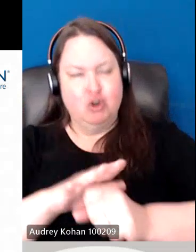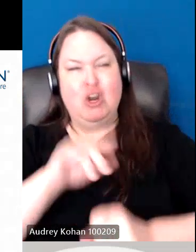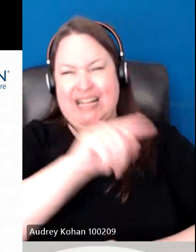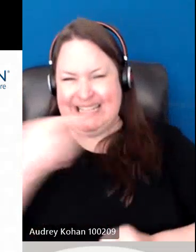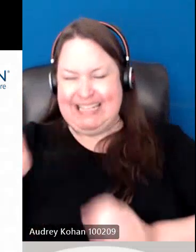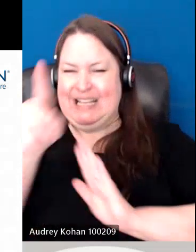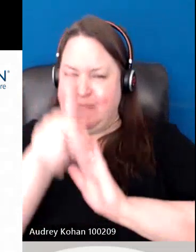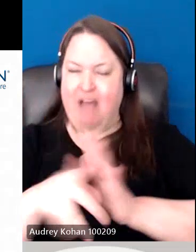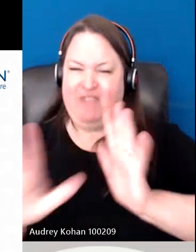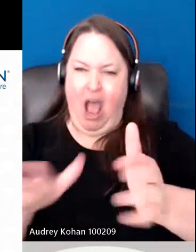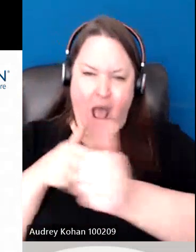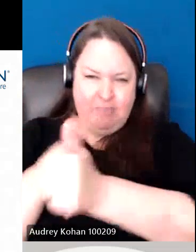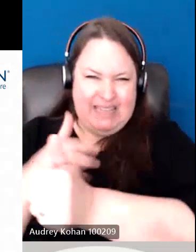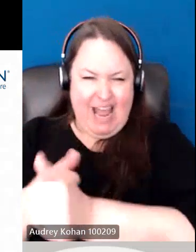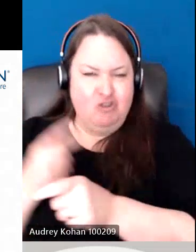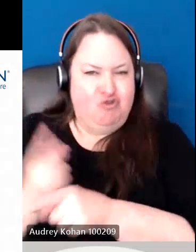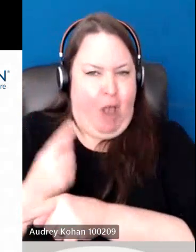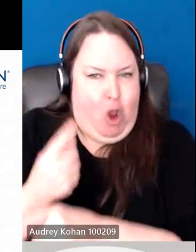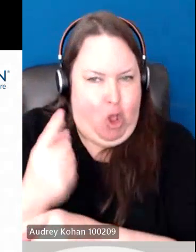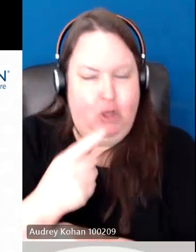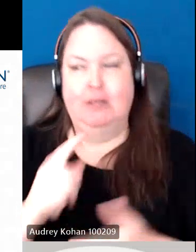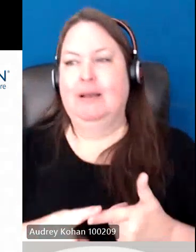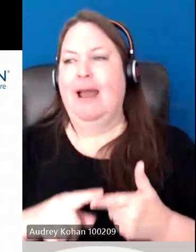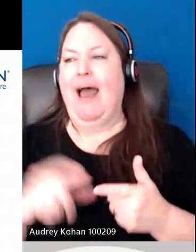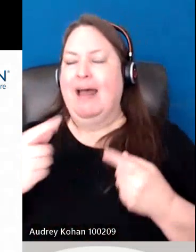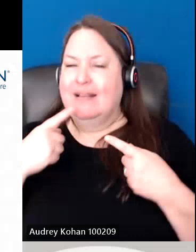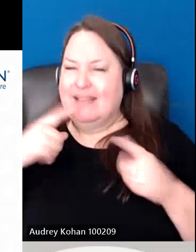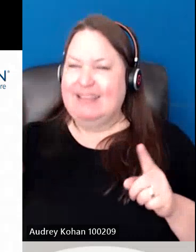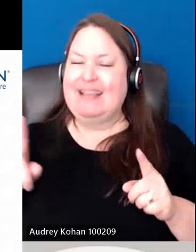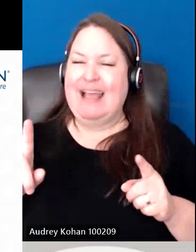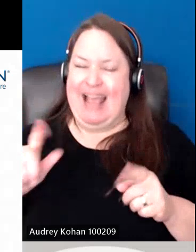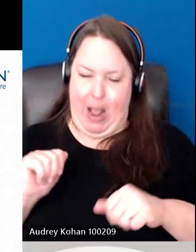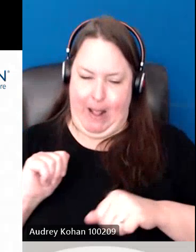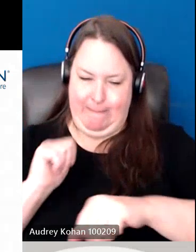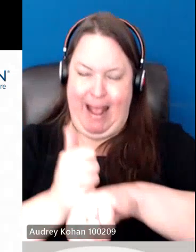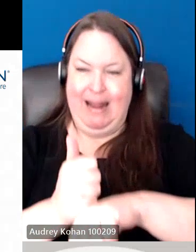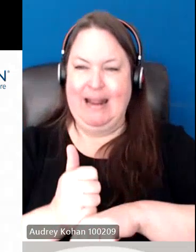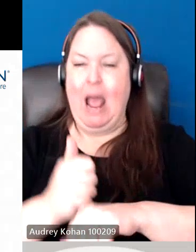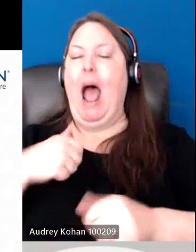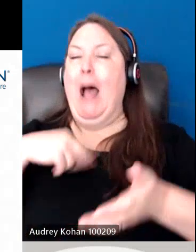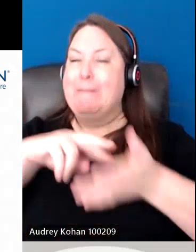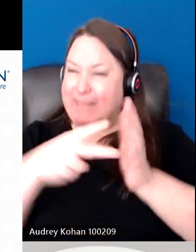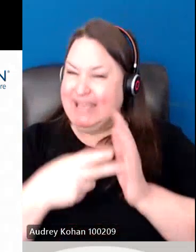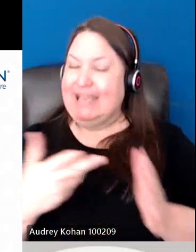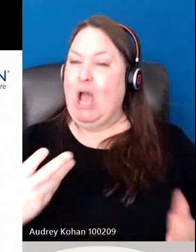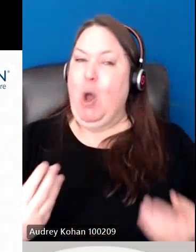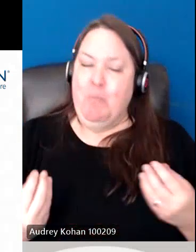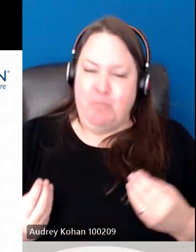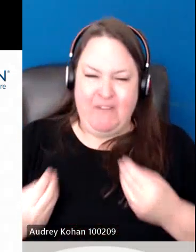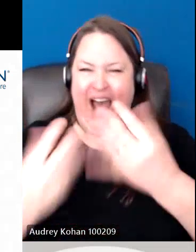updated regularly and effectively implemented by by implemented I mean provide the training across